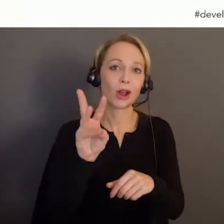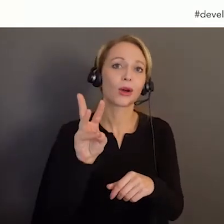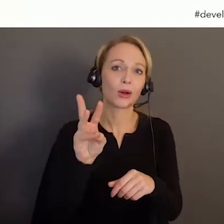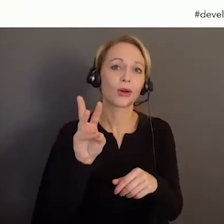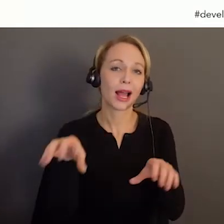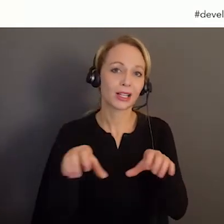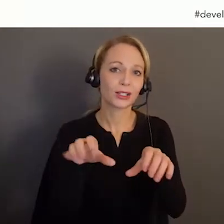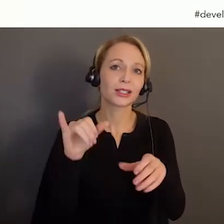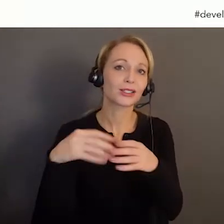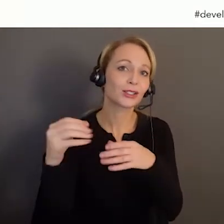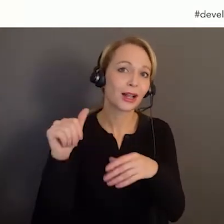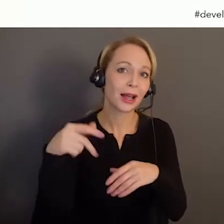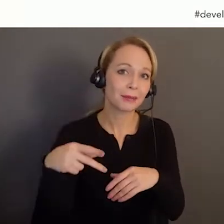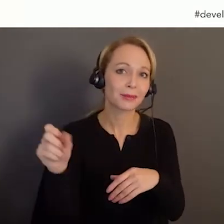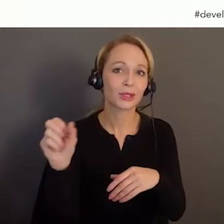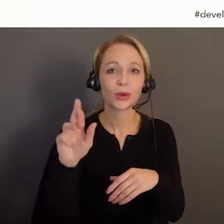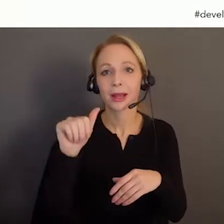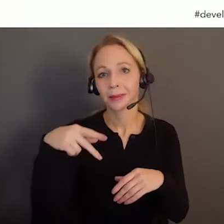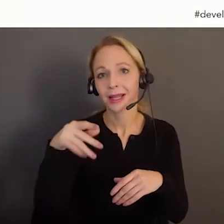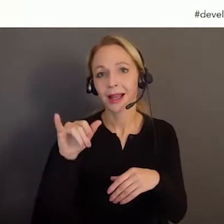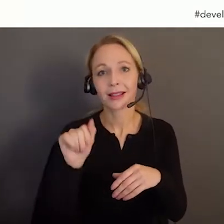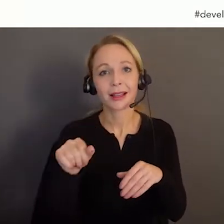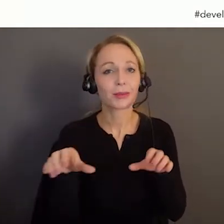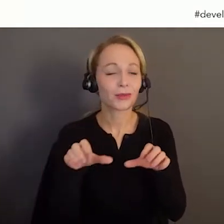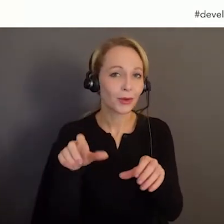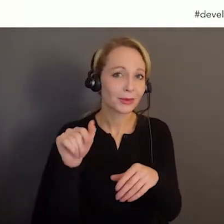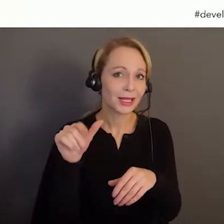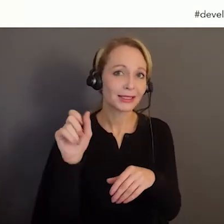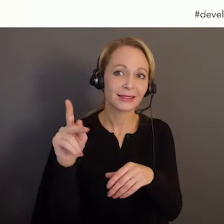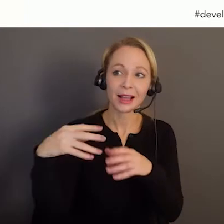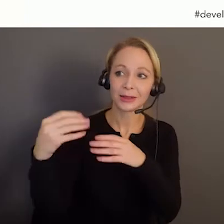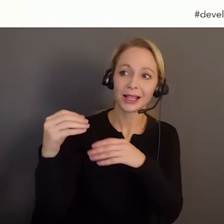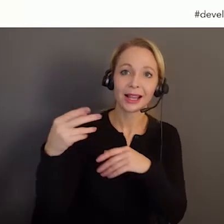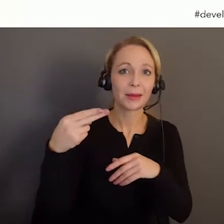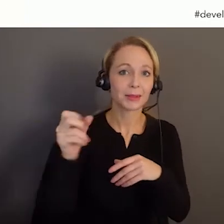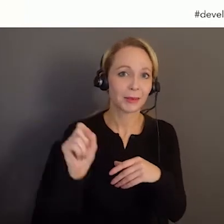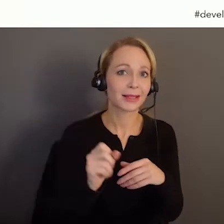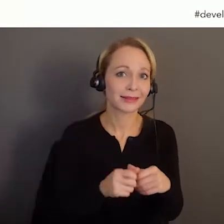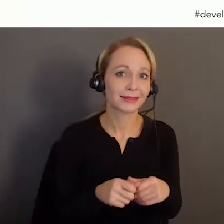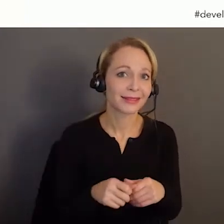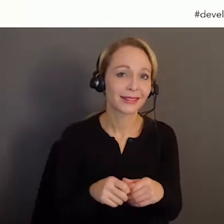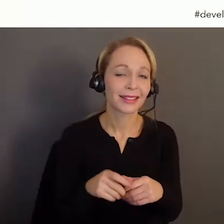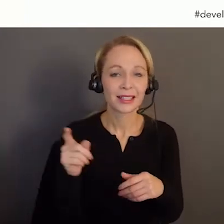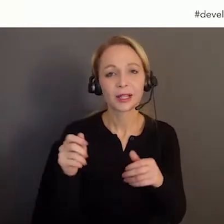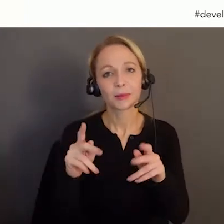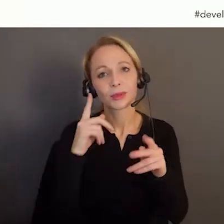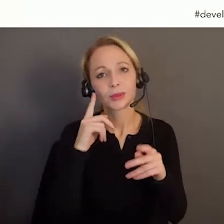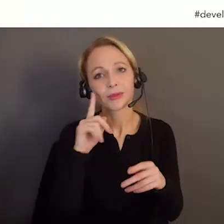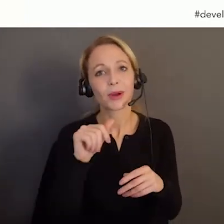AND COUPON WORK FLOW ACTIONS ARE API'S THAT WORK